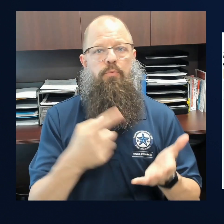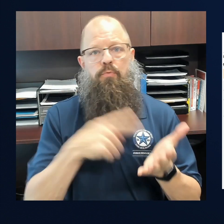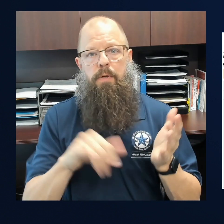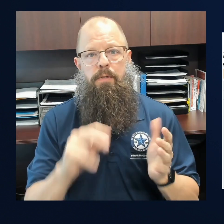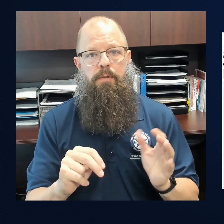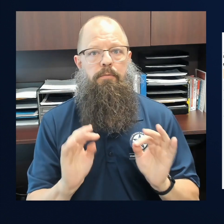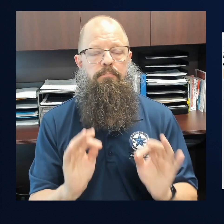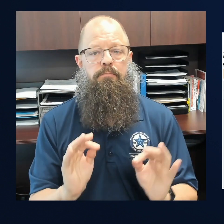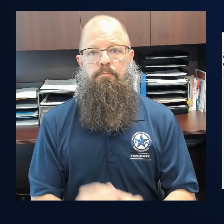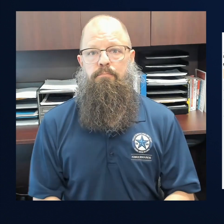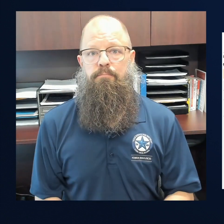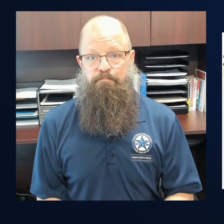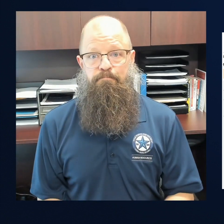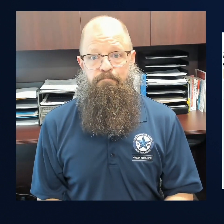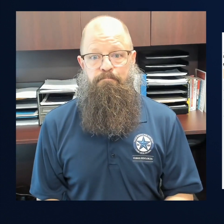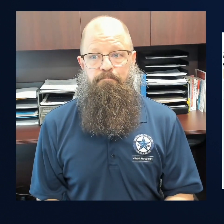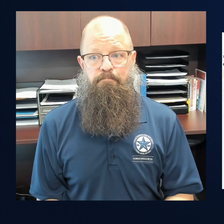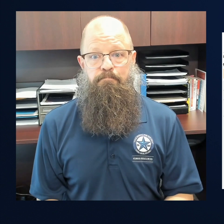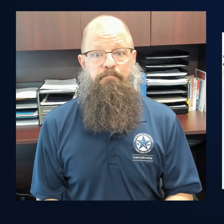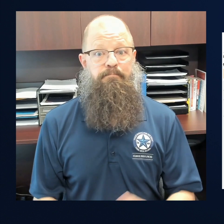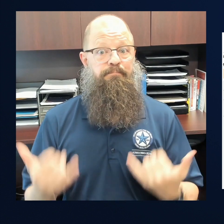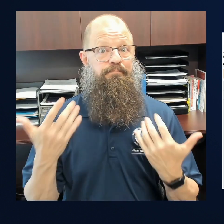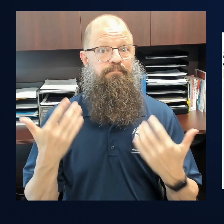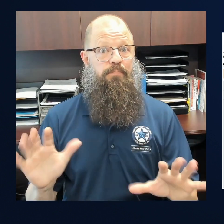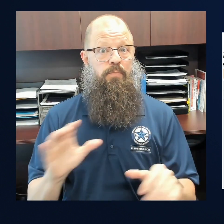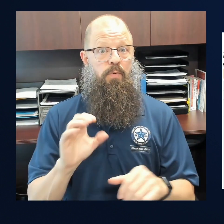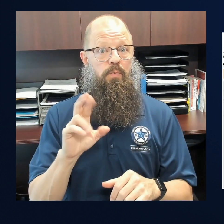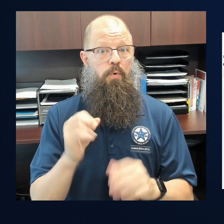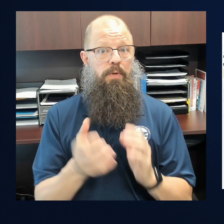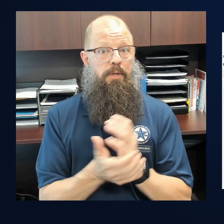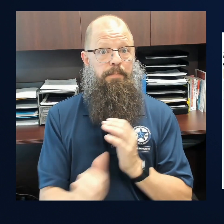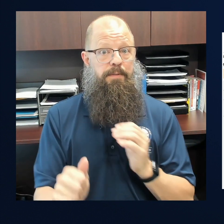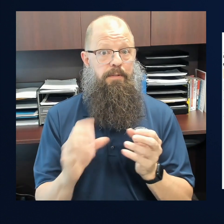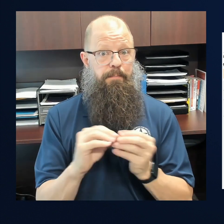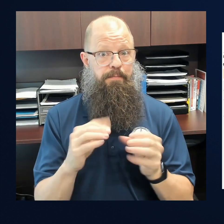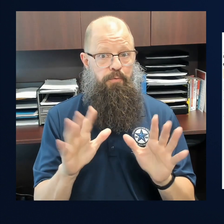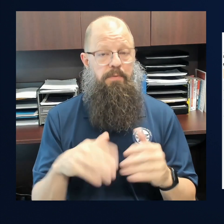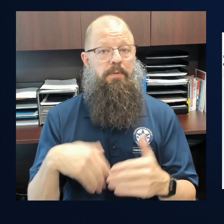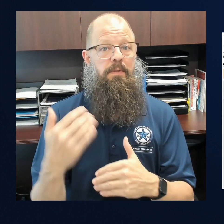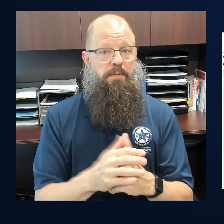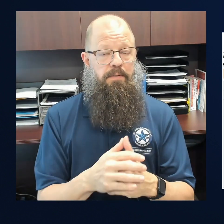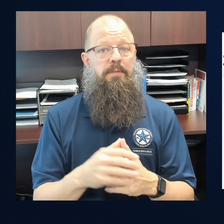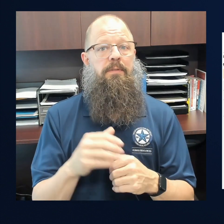it's not a surprise; they can be communicated with throughout the process. Once you've completed the